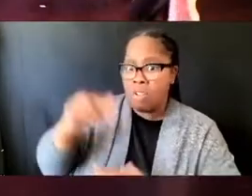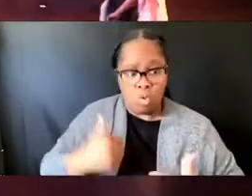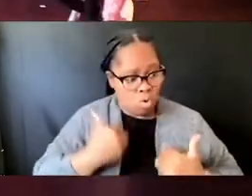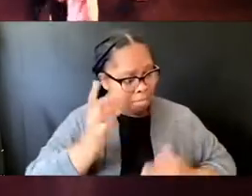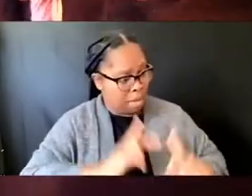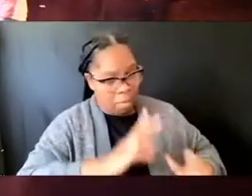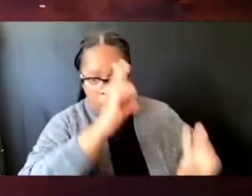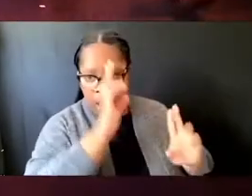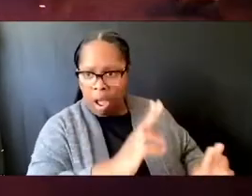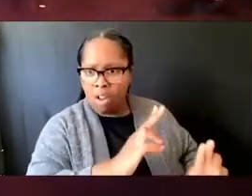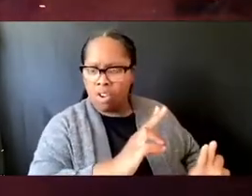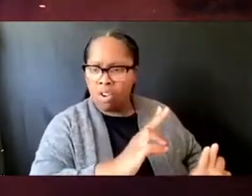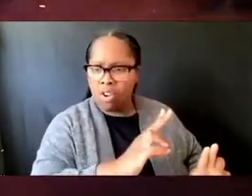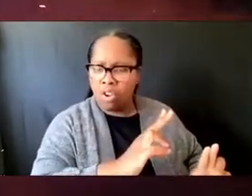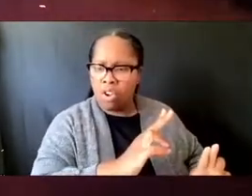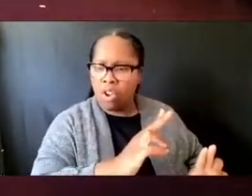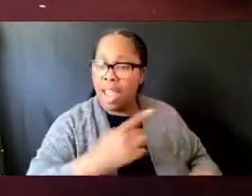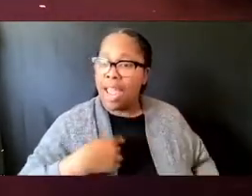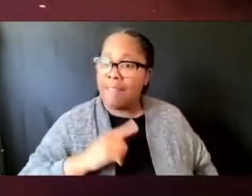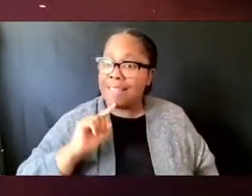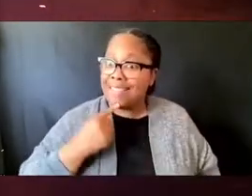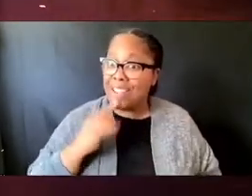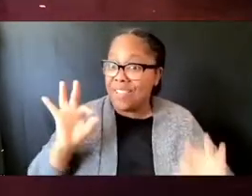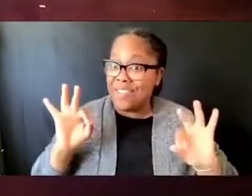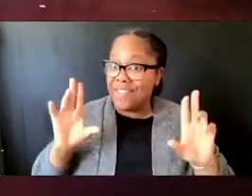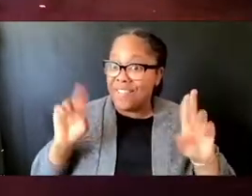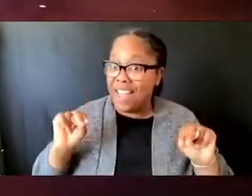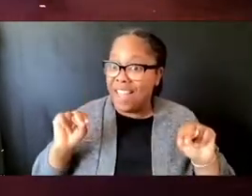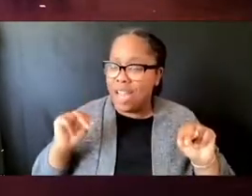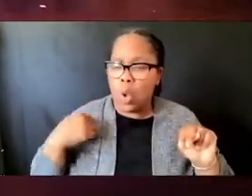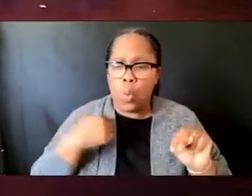when we have serious fun, we are liberated.